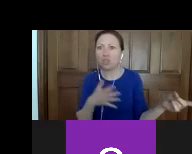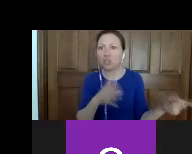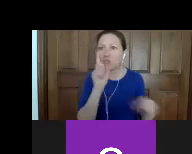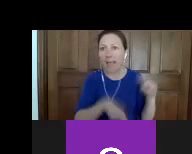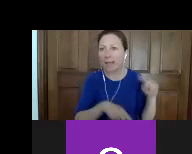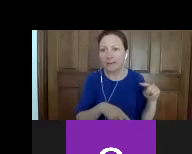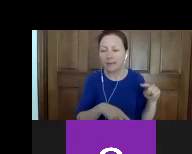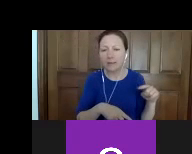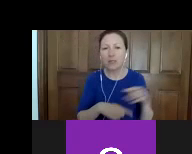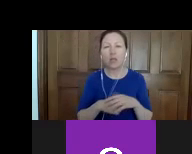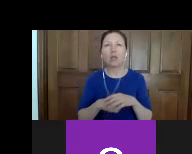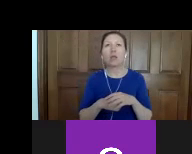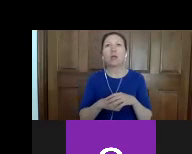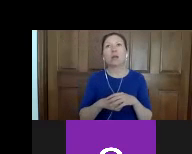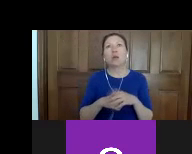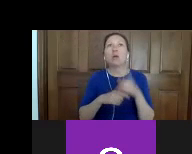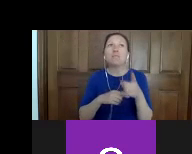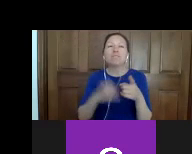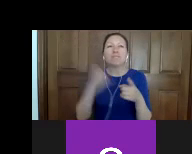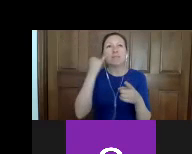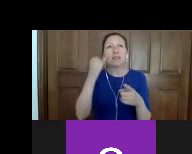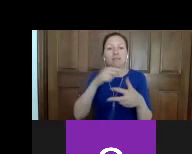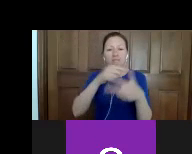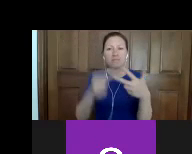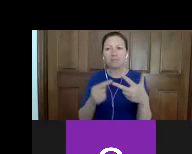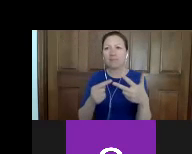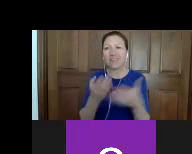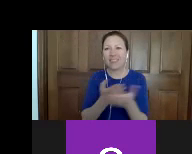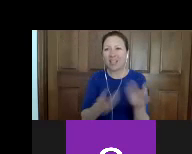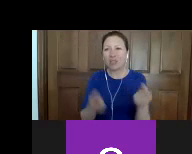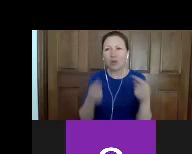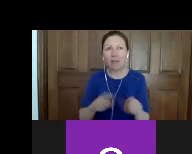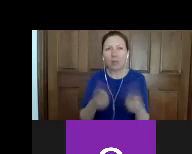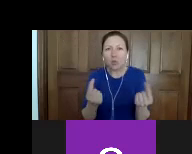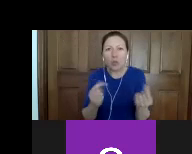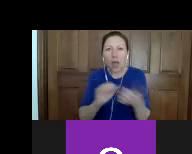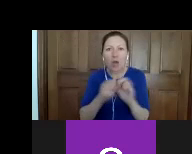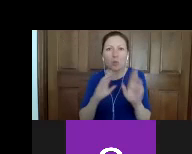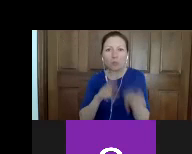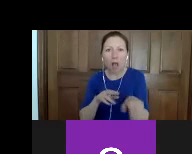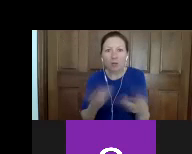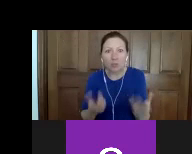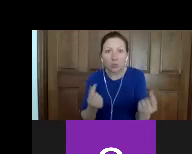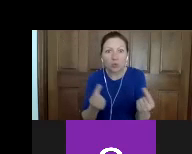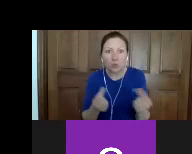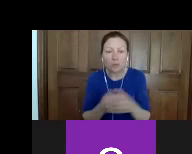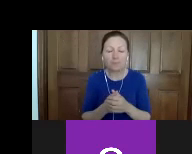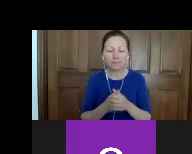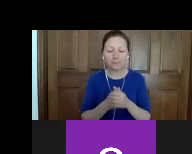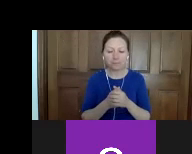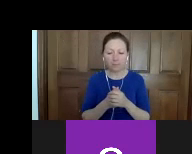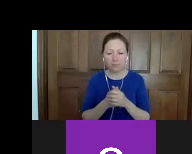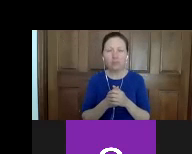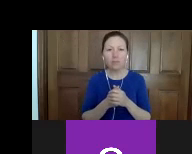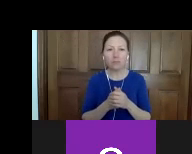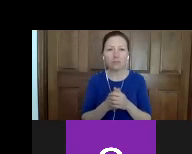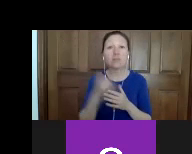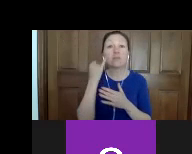how do you respond? First, we always advise if it is reasonable and safe, follow the corporate